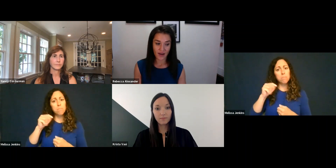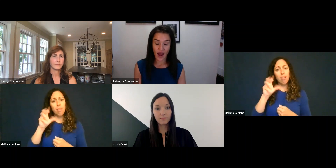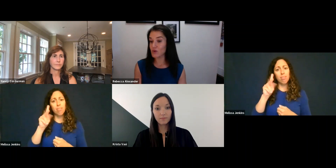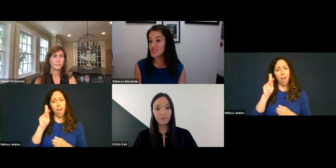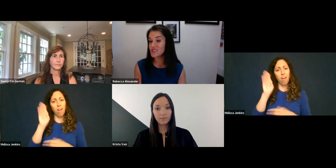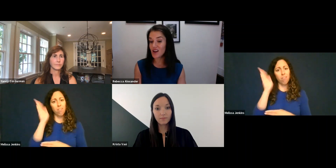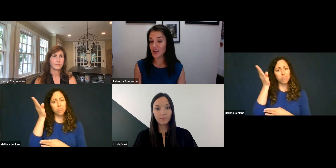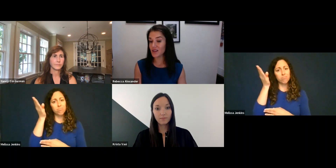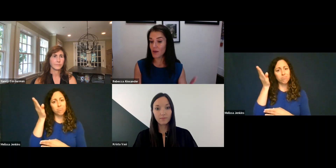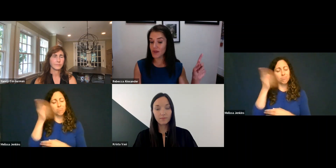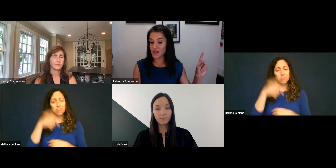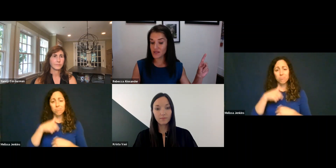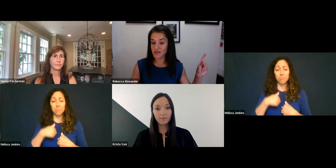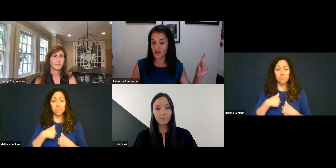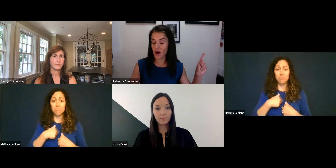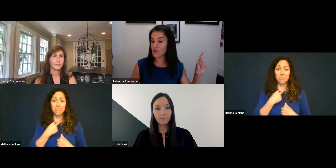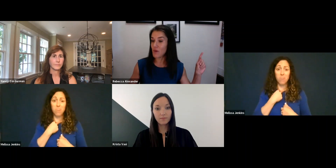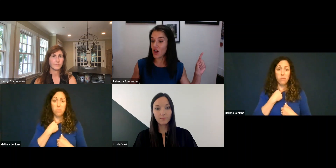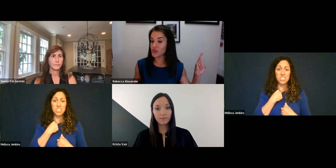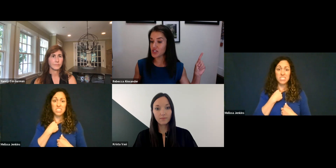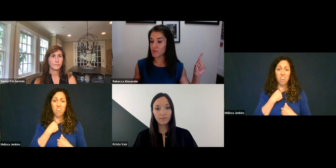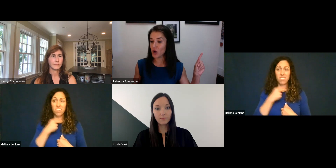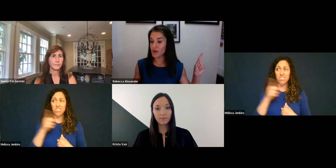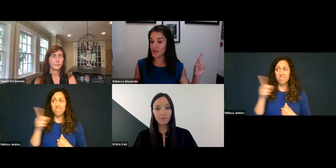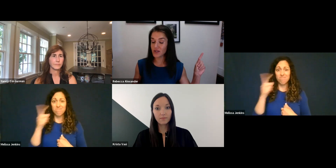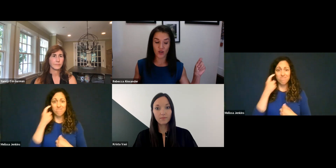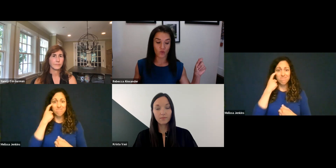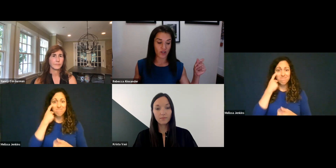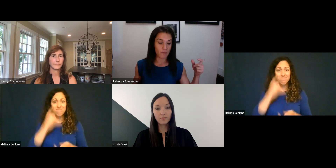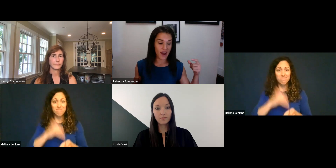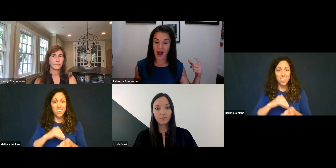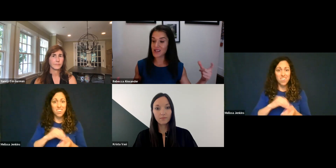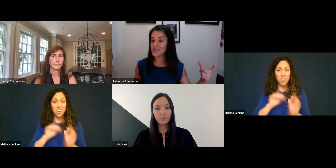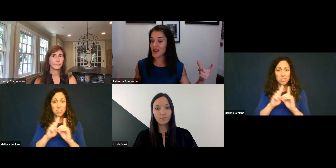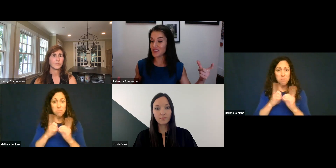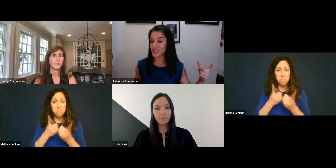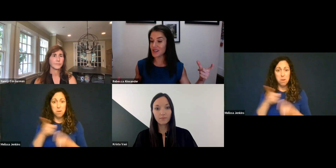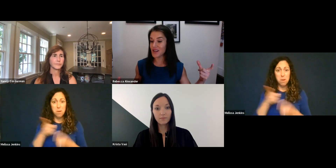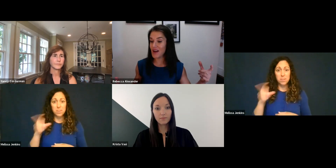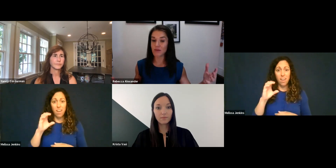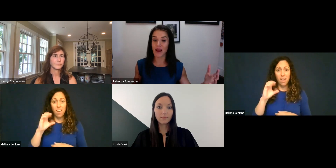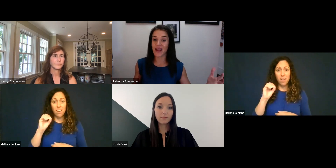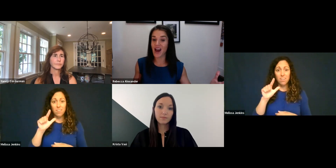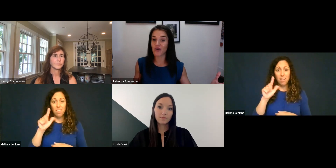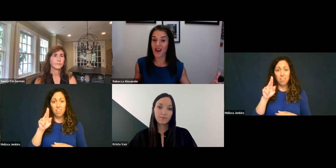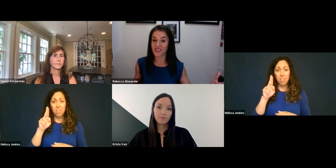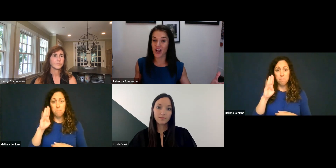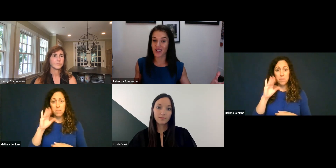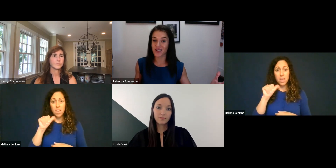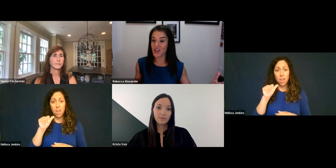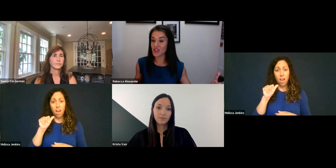and I was stuck at Columbia's ophthalmology department with my eyes dilated having my cataracts checked.